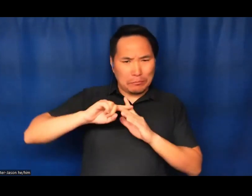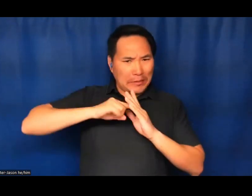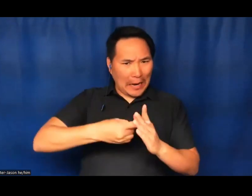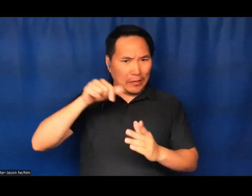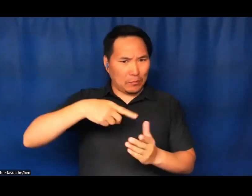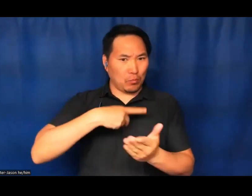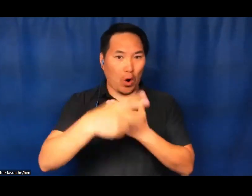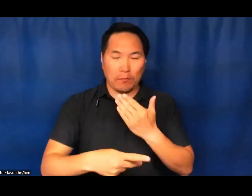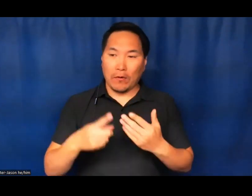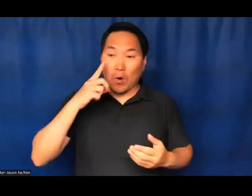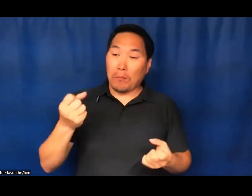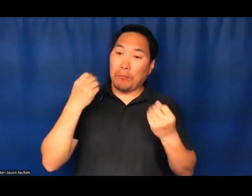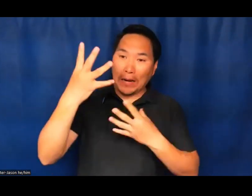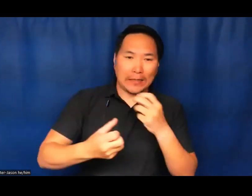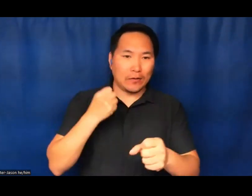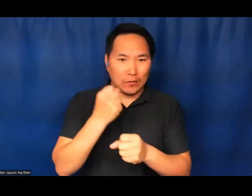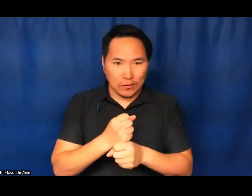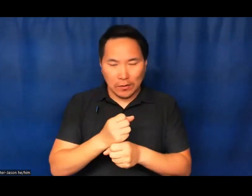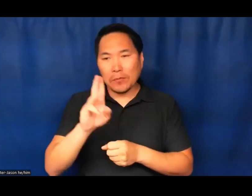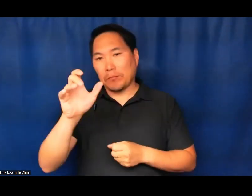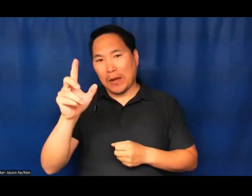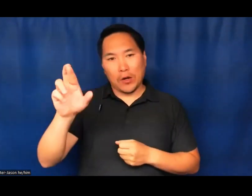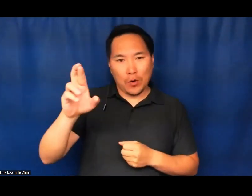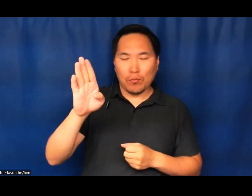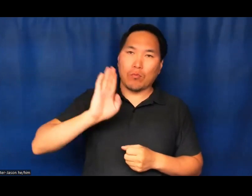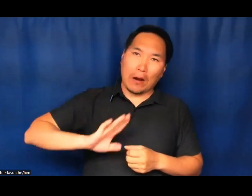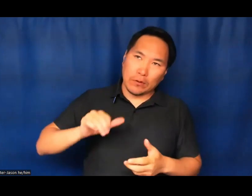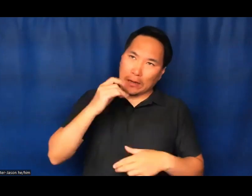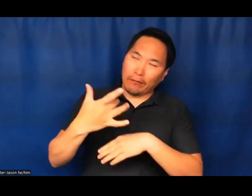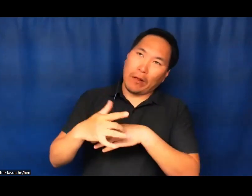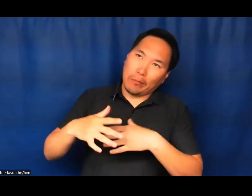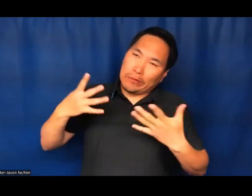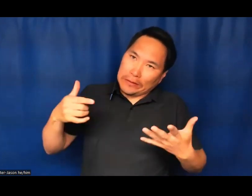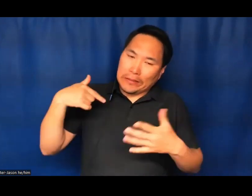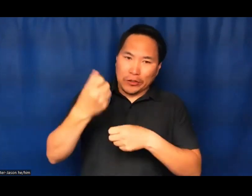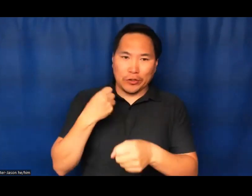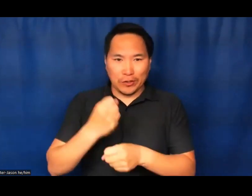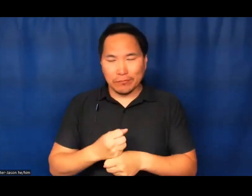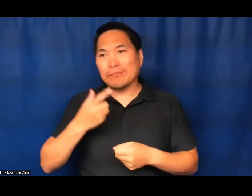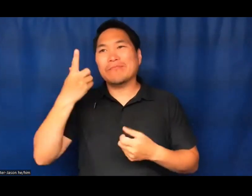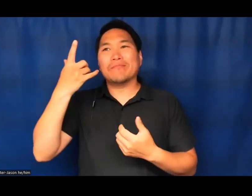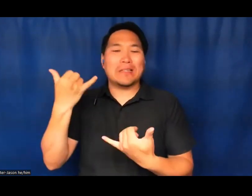years, we were at Mayer Brown. It was not possible this year because of the pandemic restrictions.